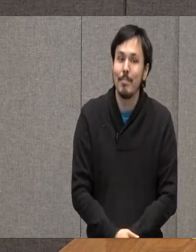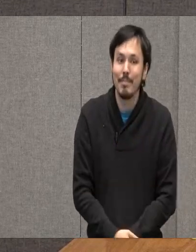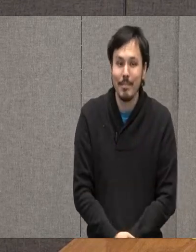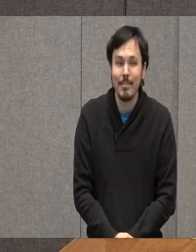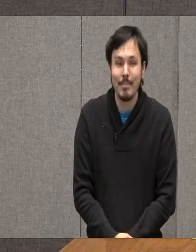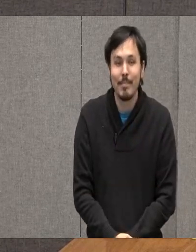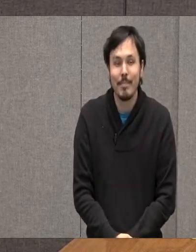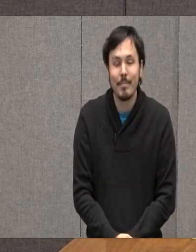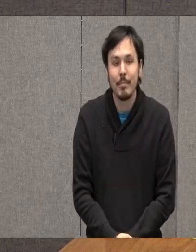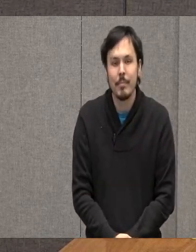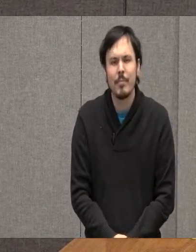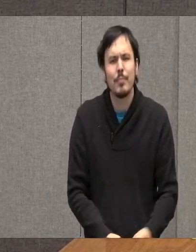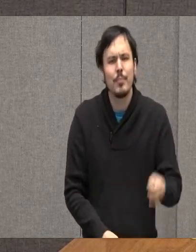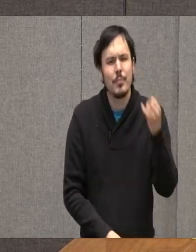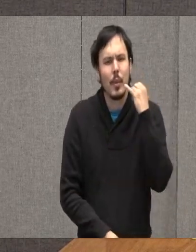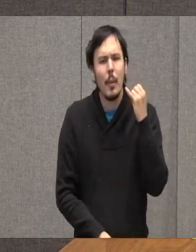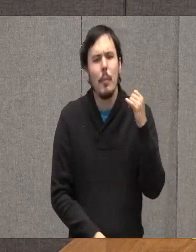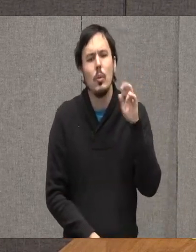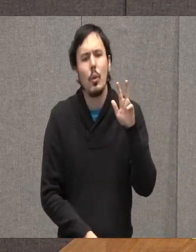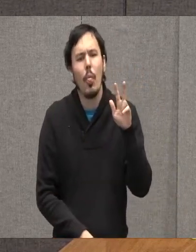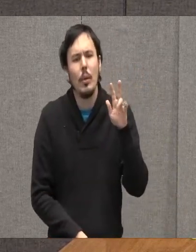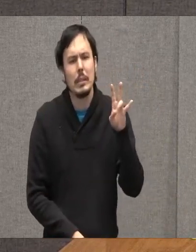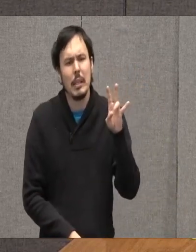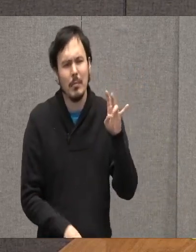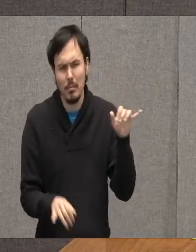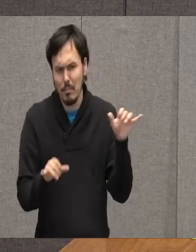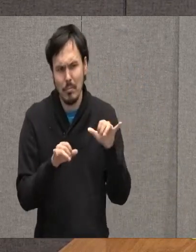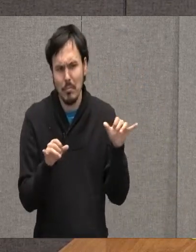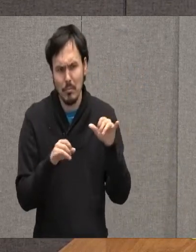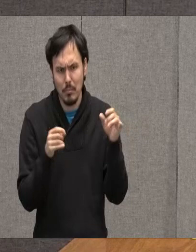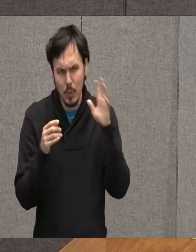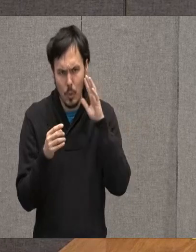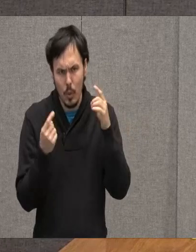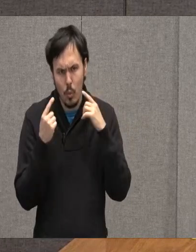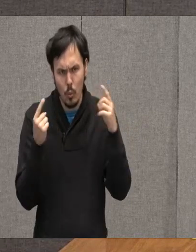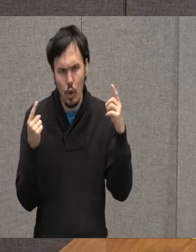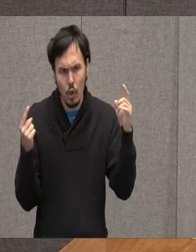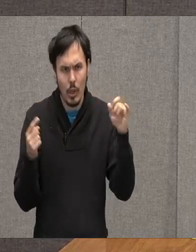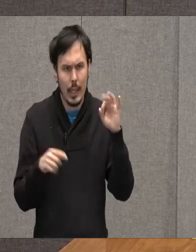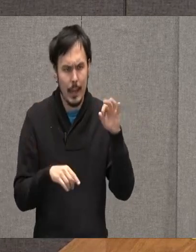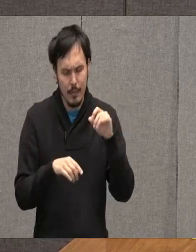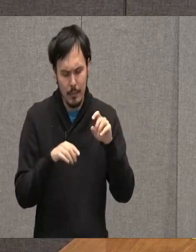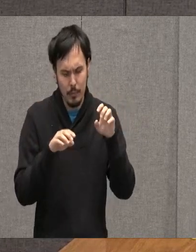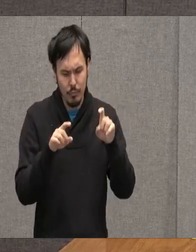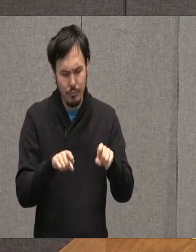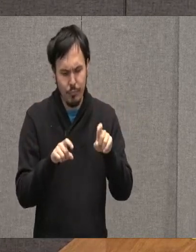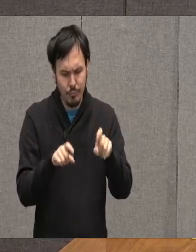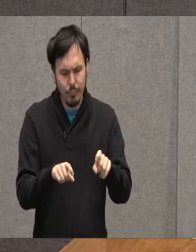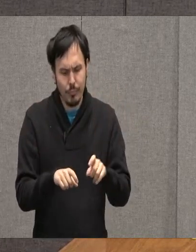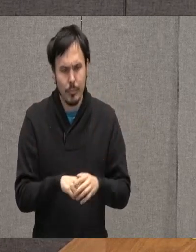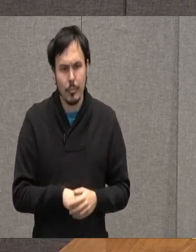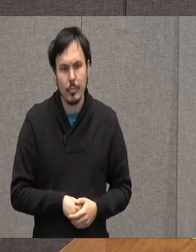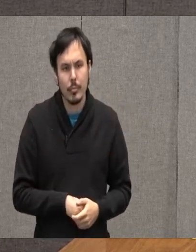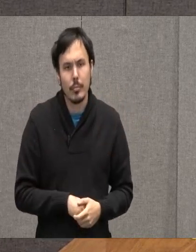All right, what about 37? Will it work for 37, if we're just experimenting with patterns with different numbers?